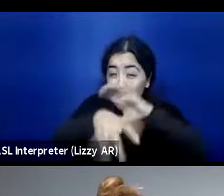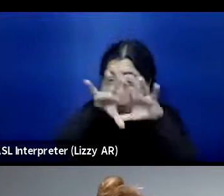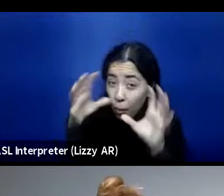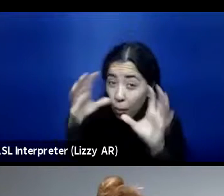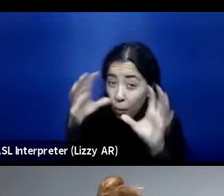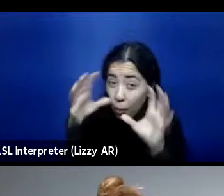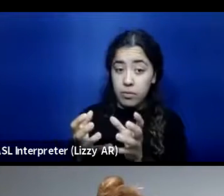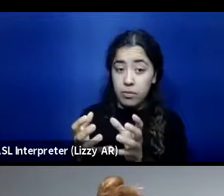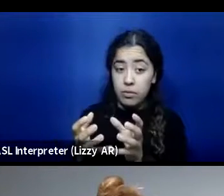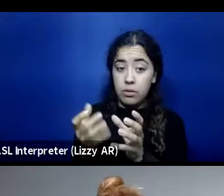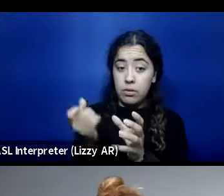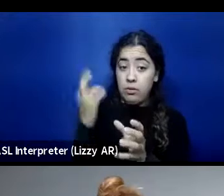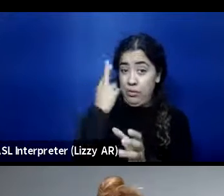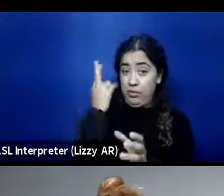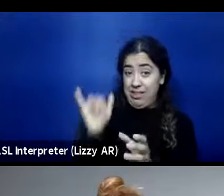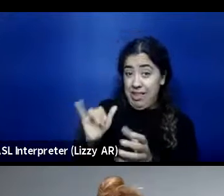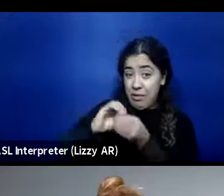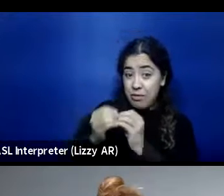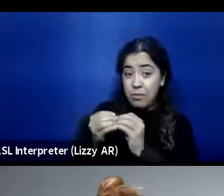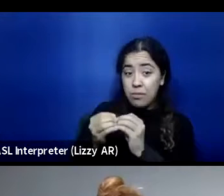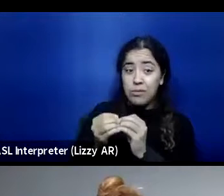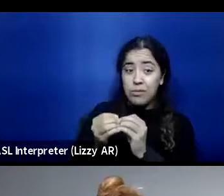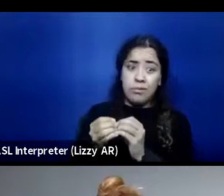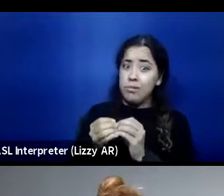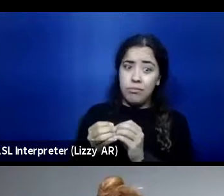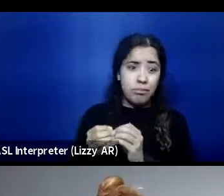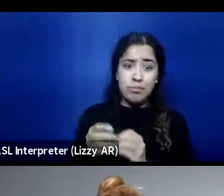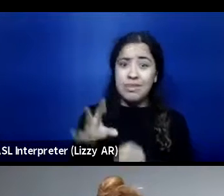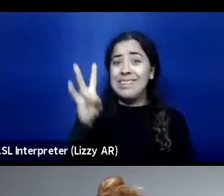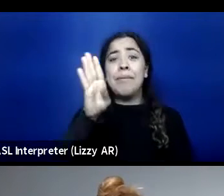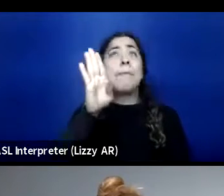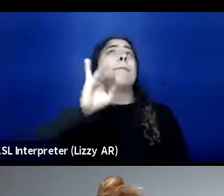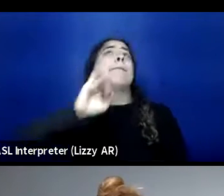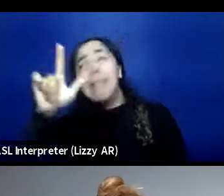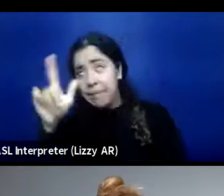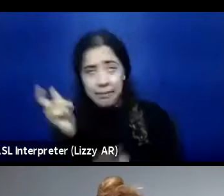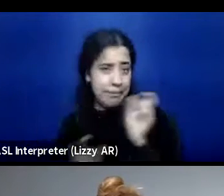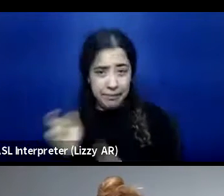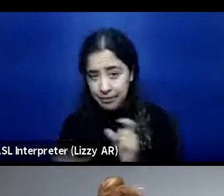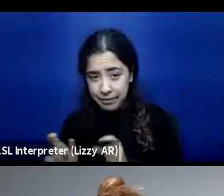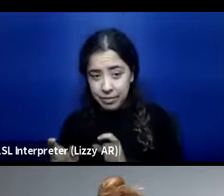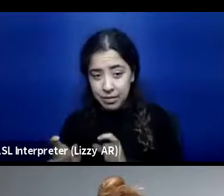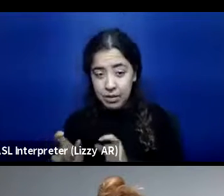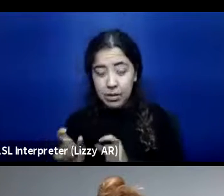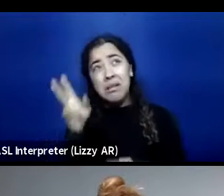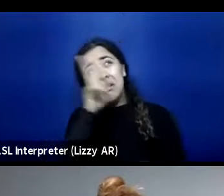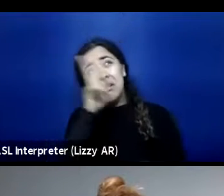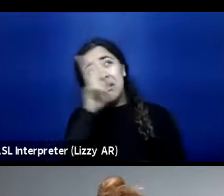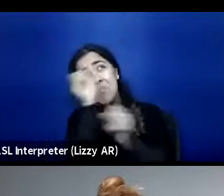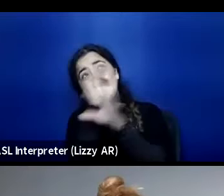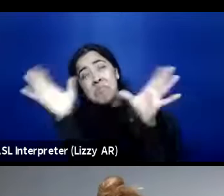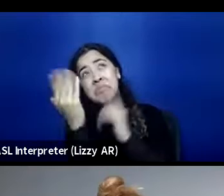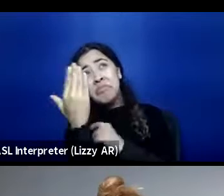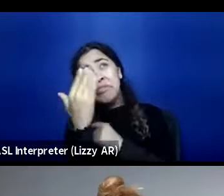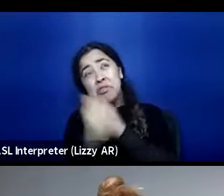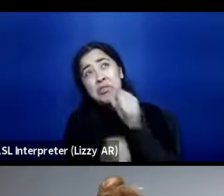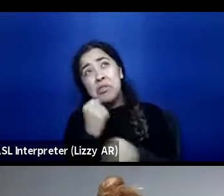the best estimates are about 54 or so percent of the world's population does have access